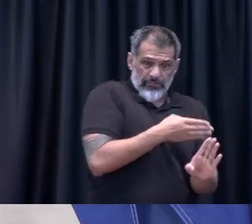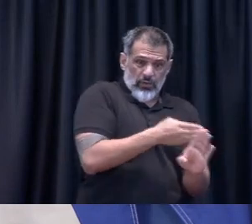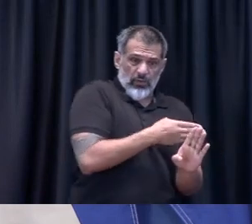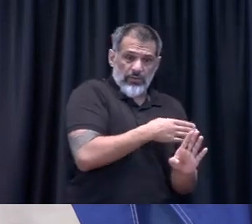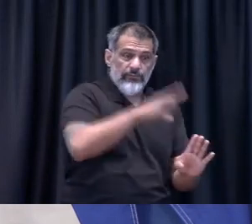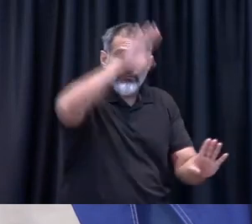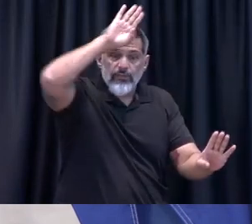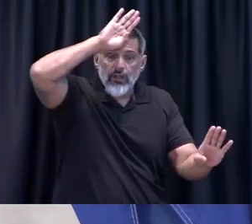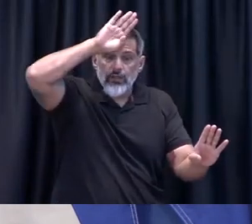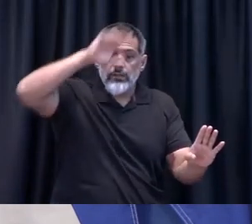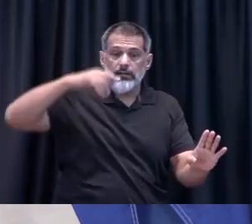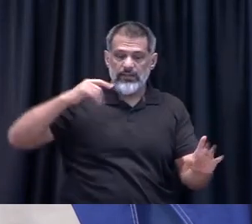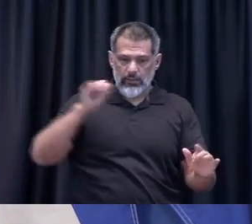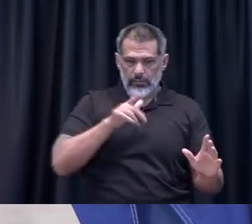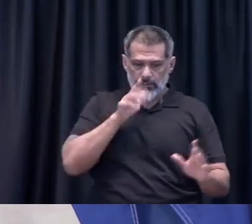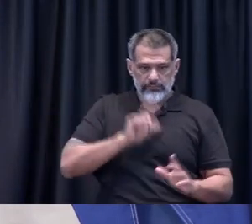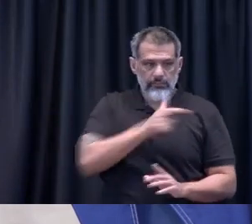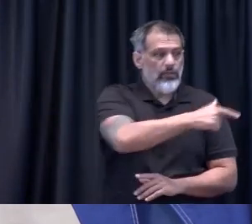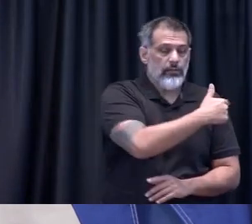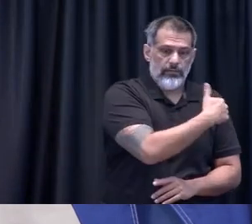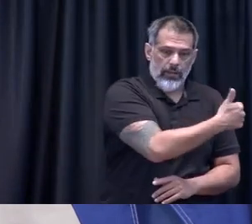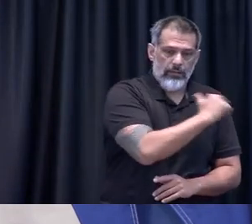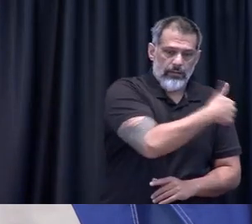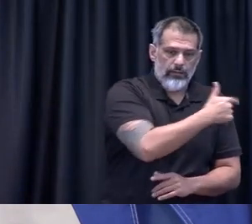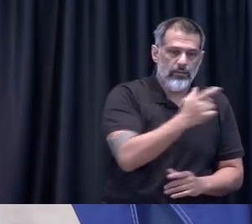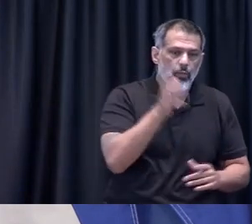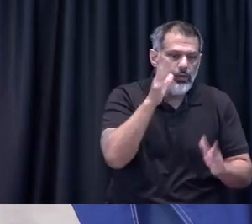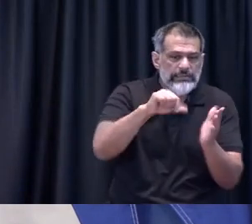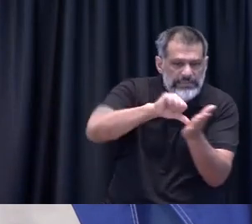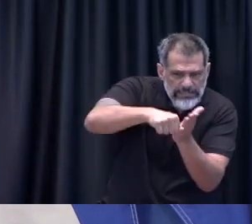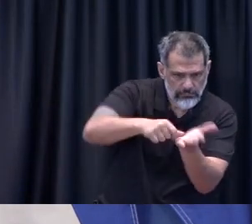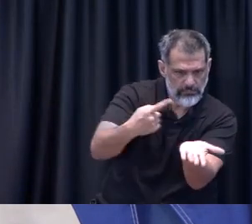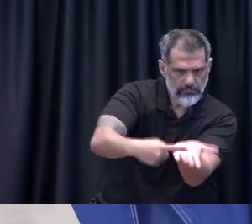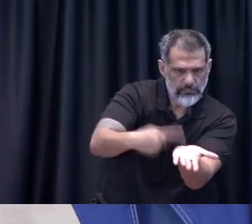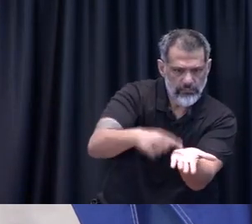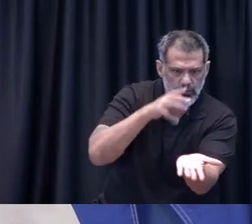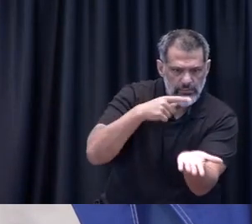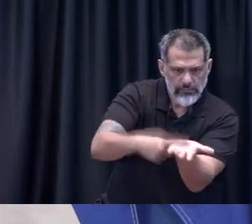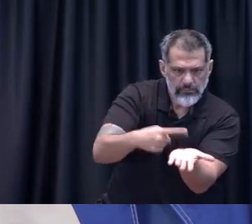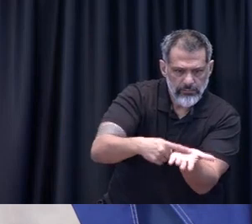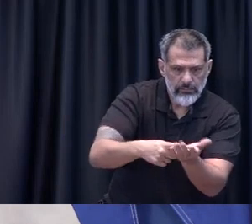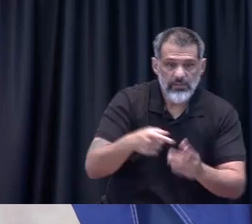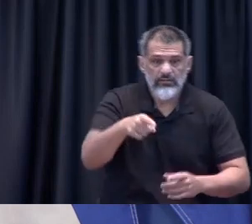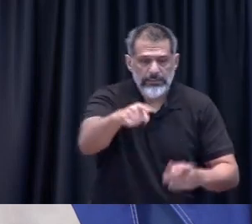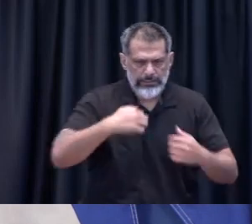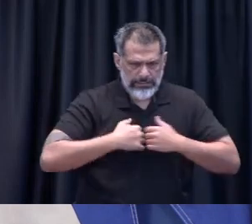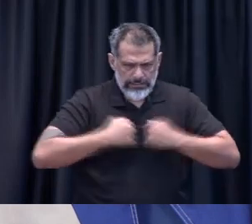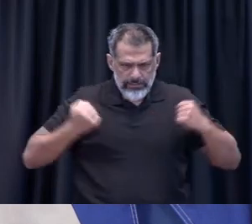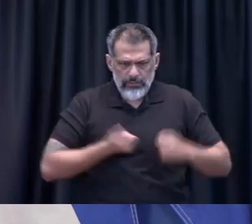important message through his remarks on this topic, which are very honest and open. His remarks are, and